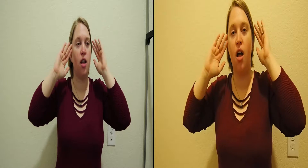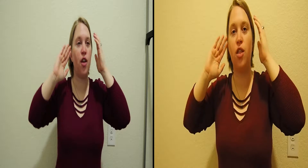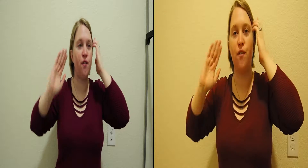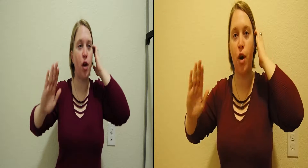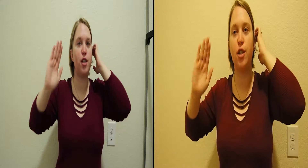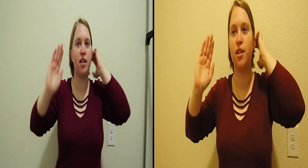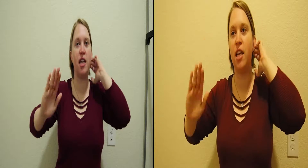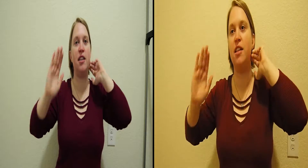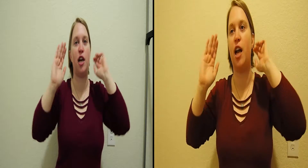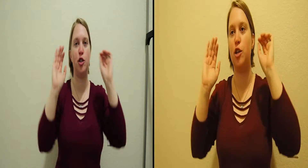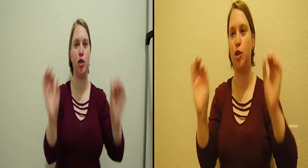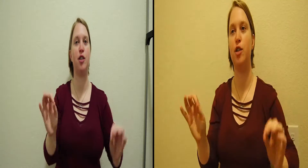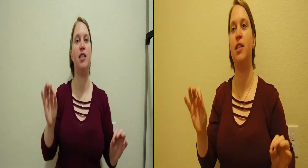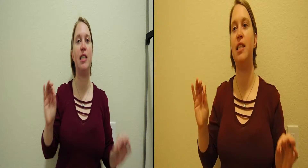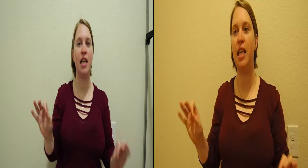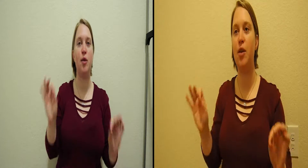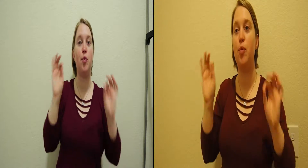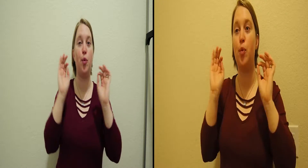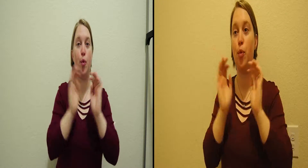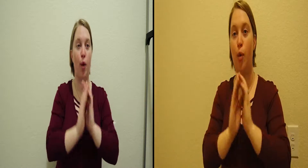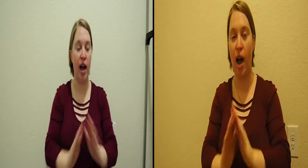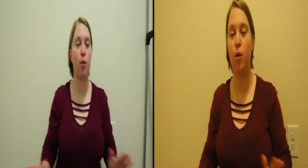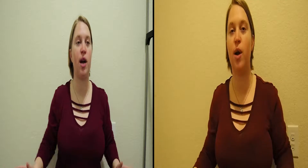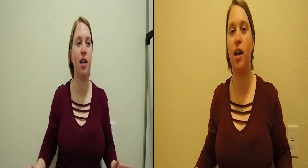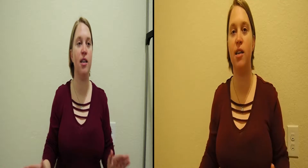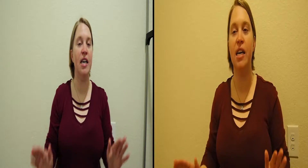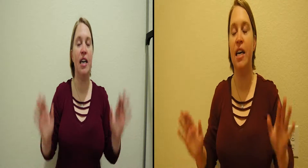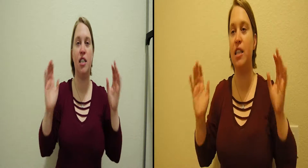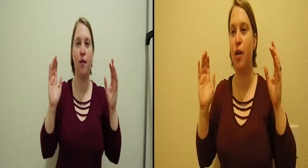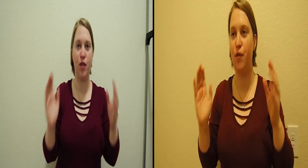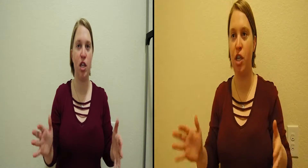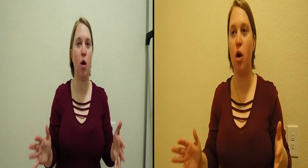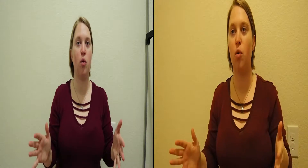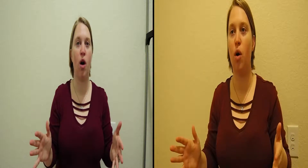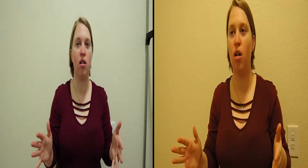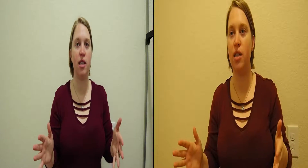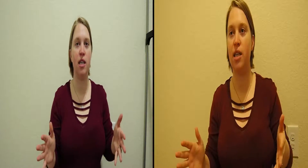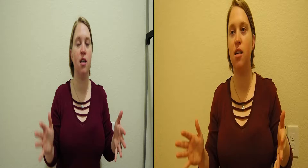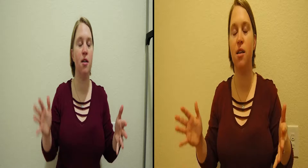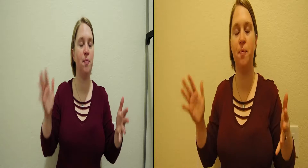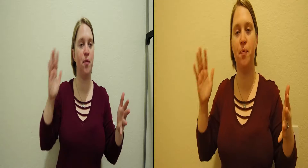The first thing that you should see right away is the video quality